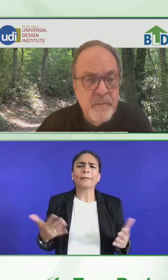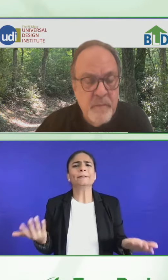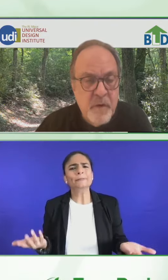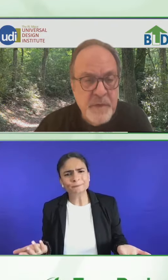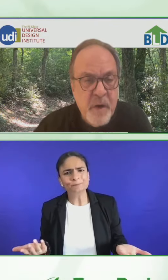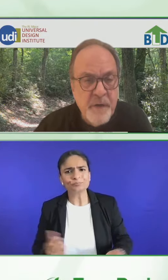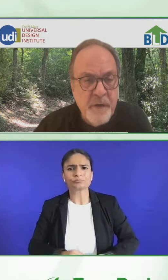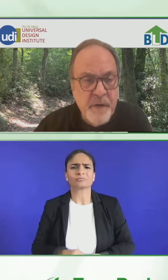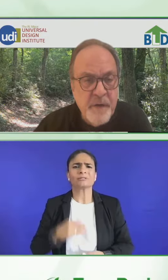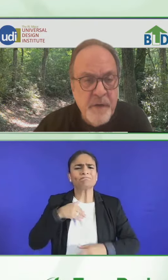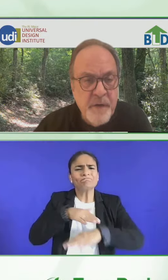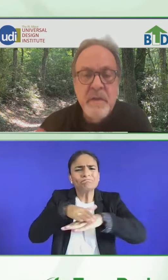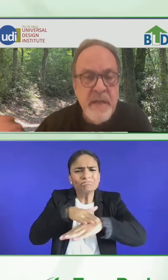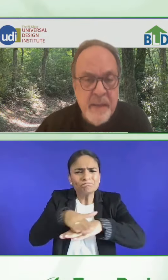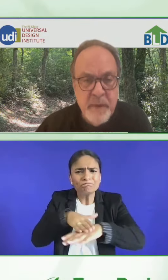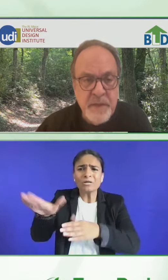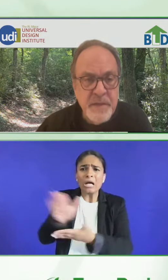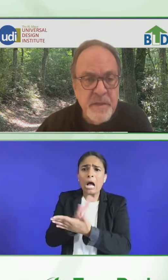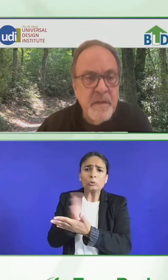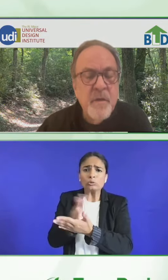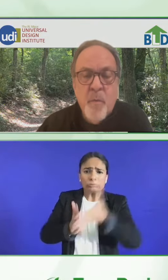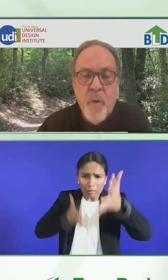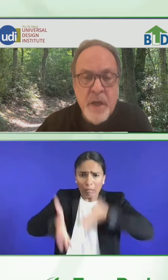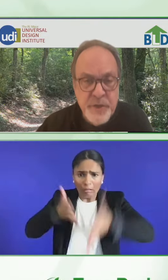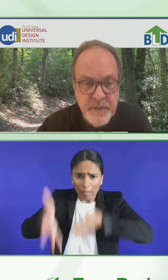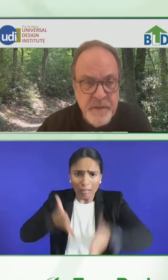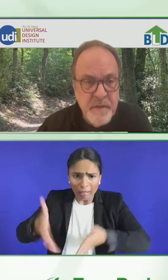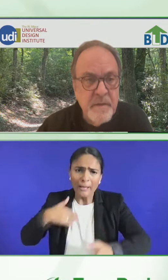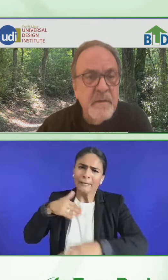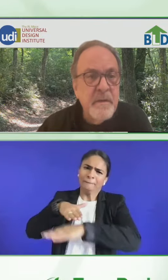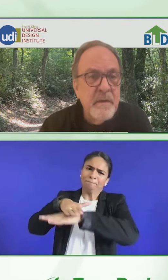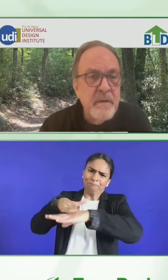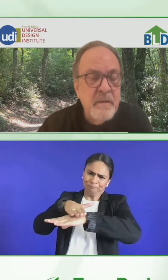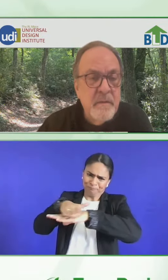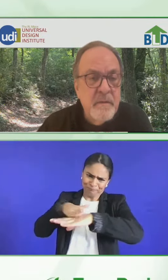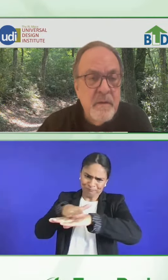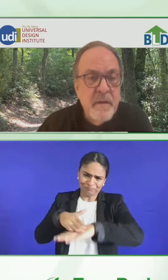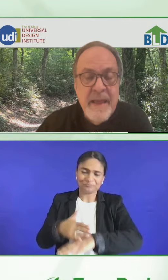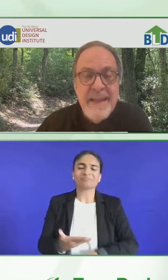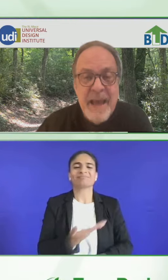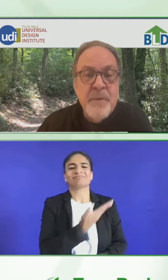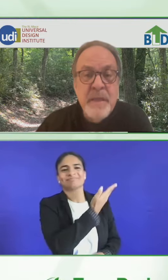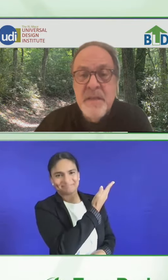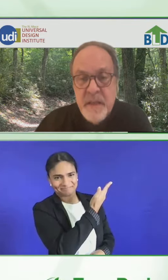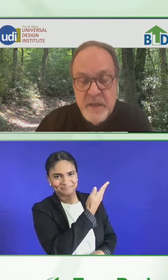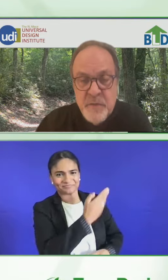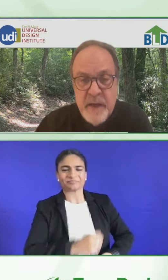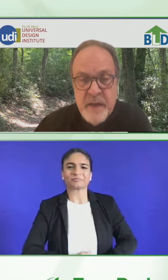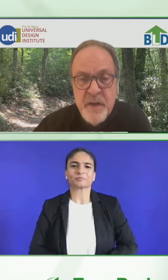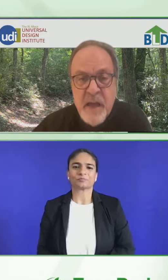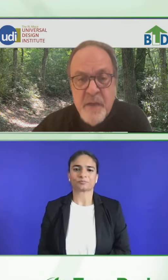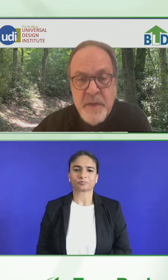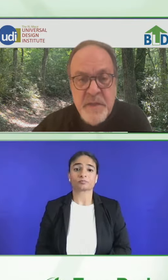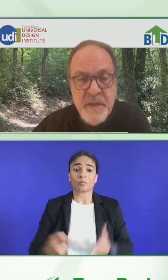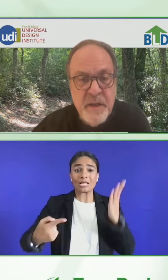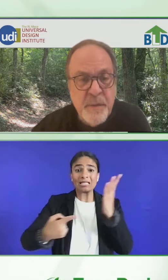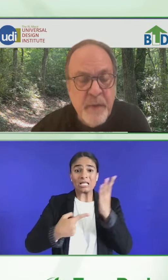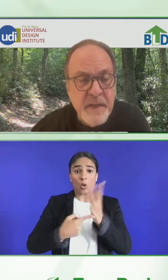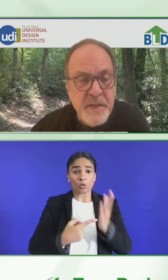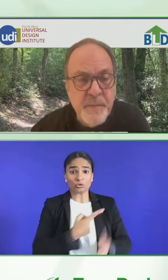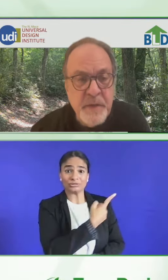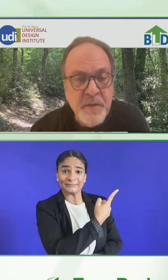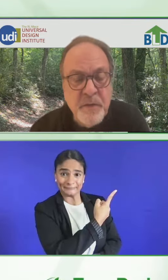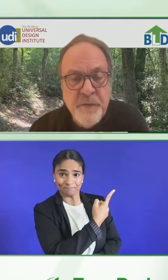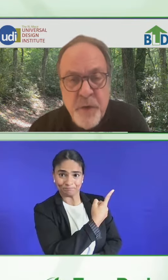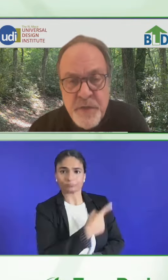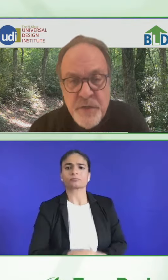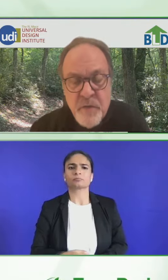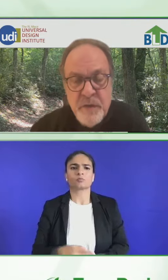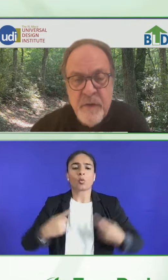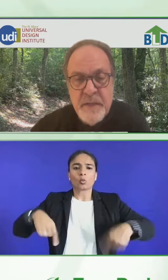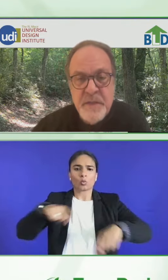Smart phones, tablets, watches full stop and now voice control is